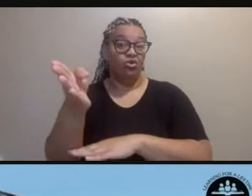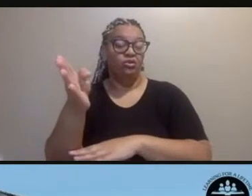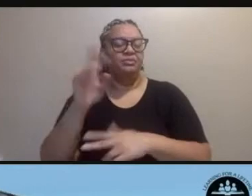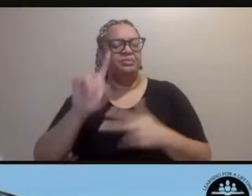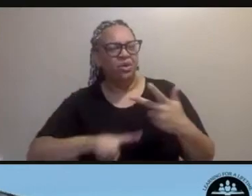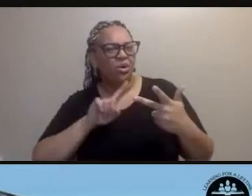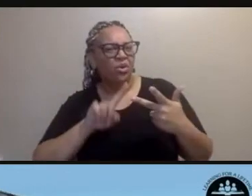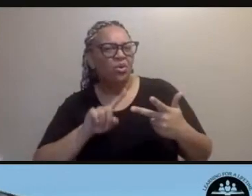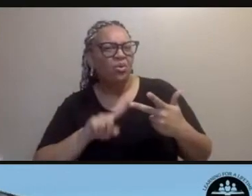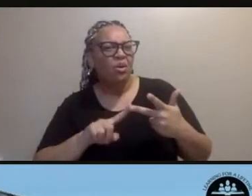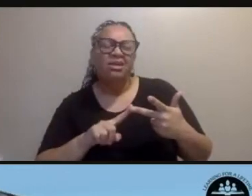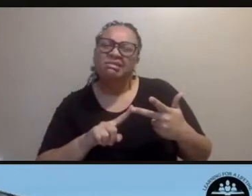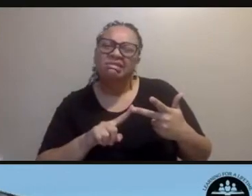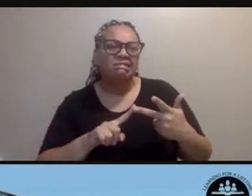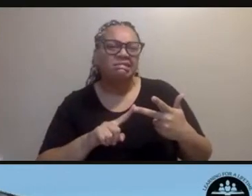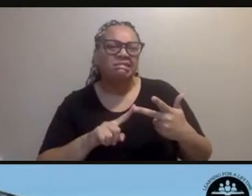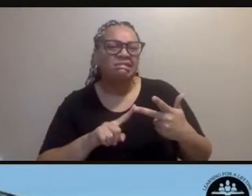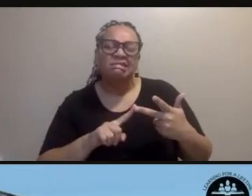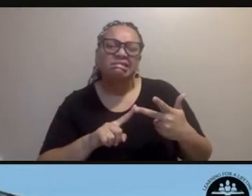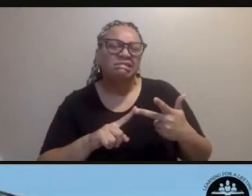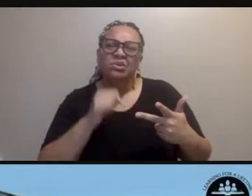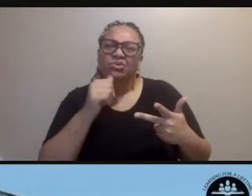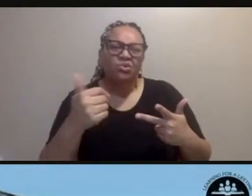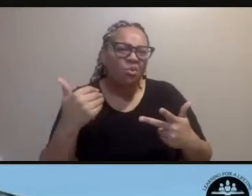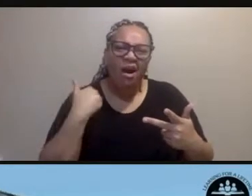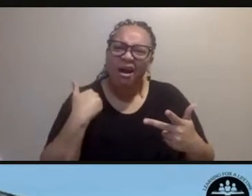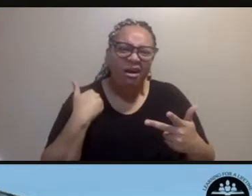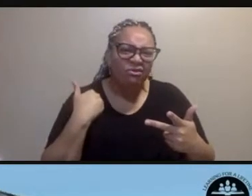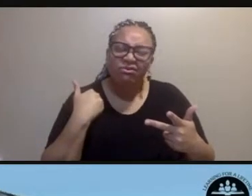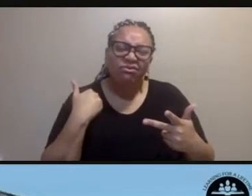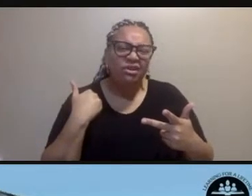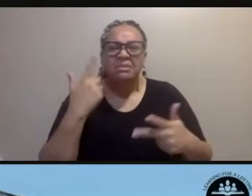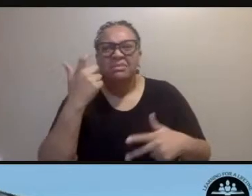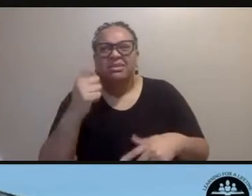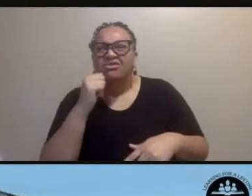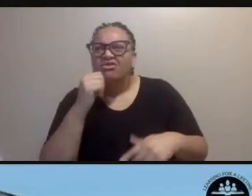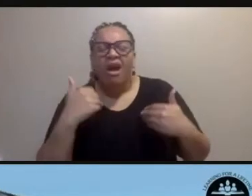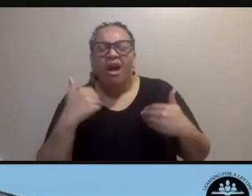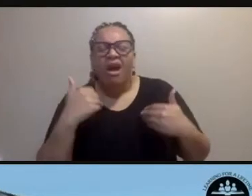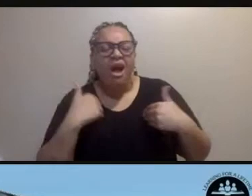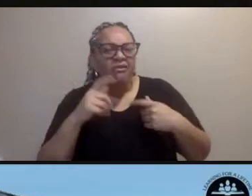THE KIDS THRIVE AND THE DISTRICT THRIVE AND LOOKS